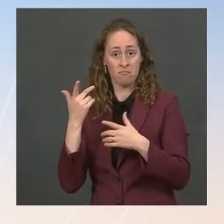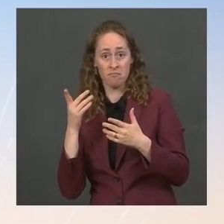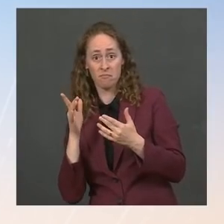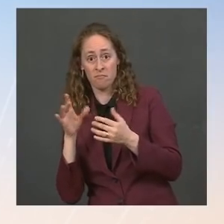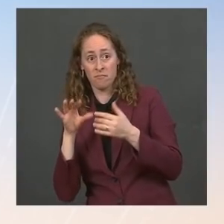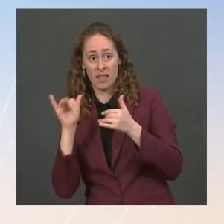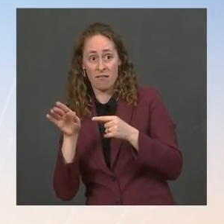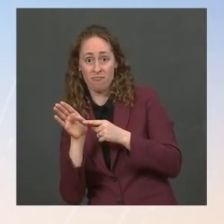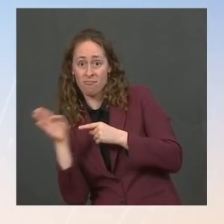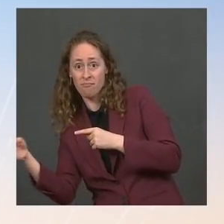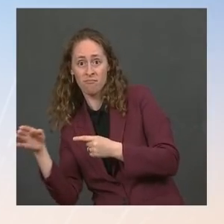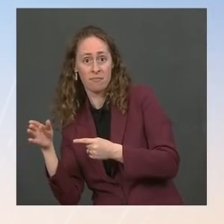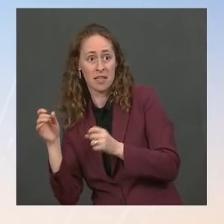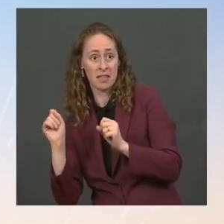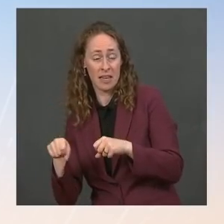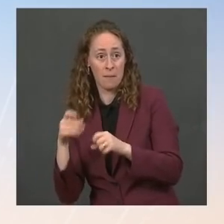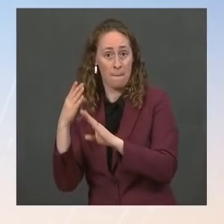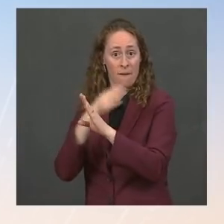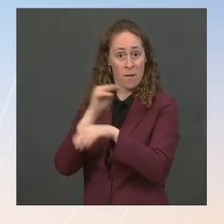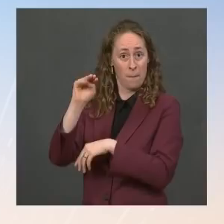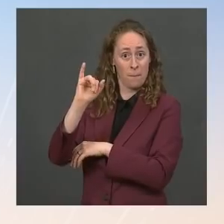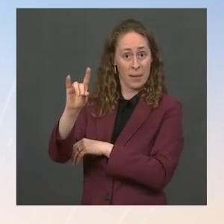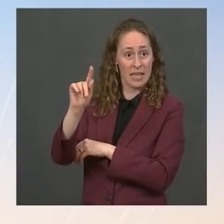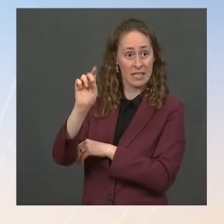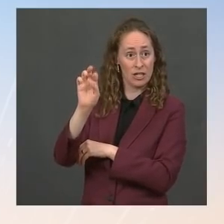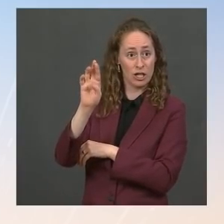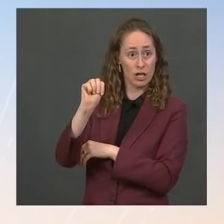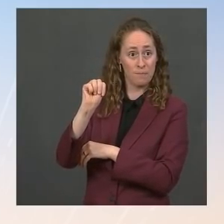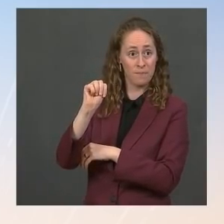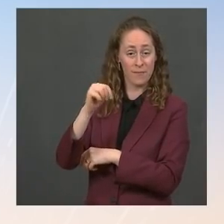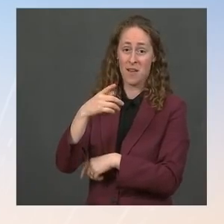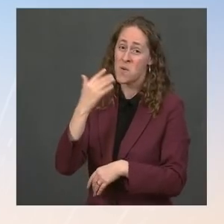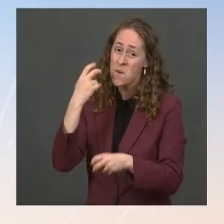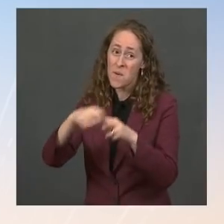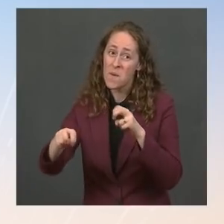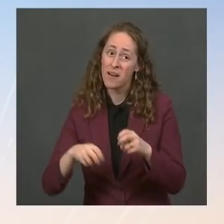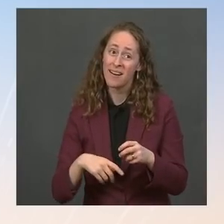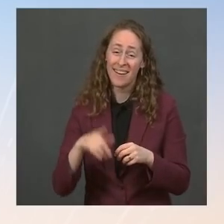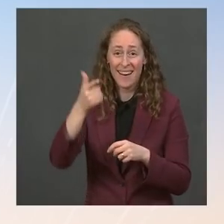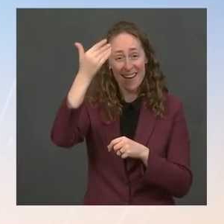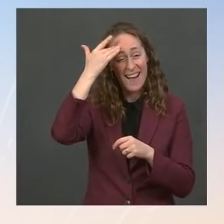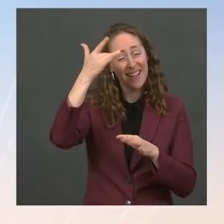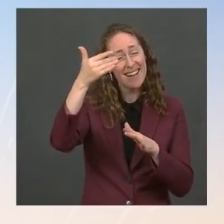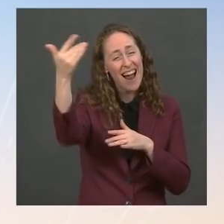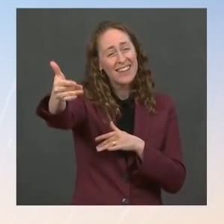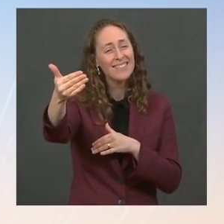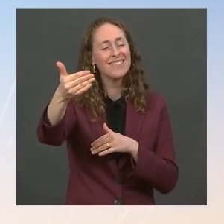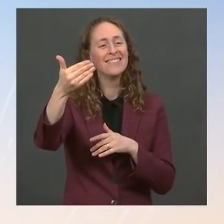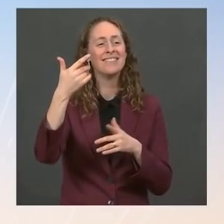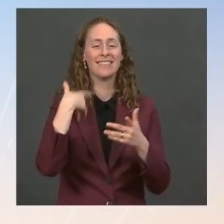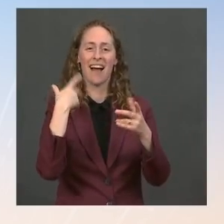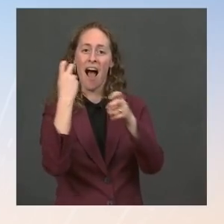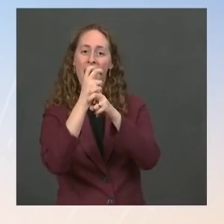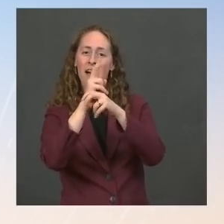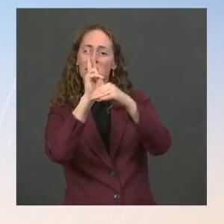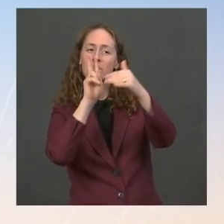I know that's a tough thing for you to hear, but it's a long time before the midterms. I can't give a projection for you. It depends on a lot of factors,